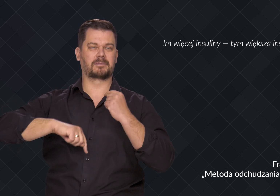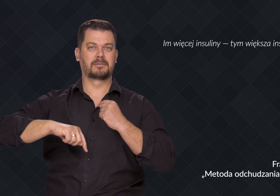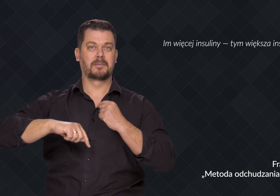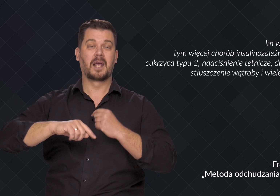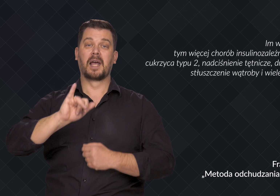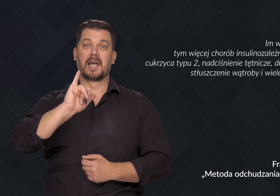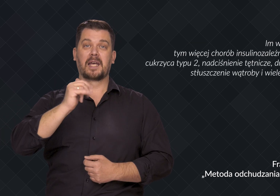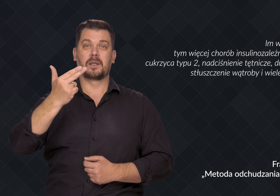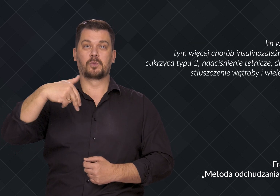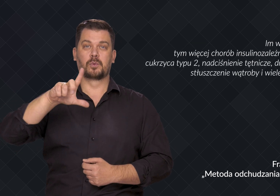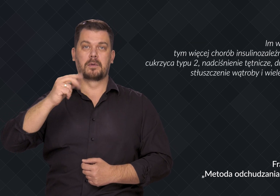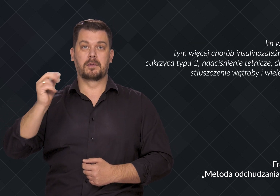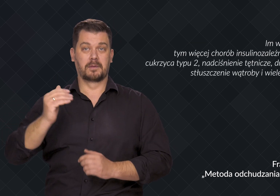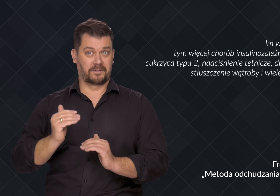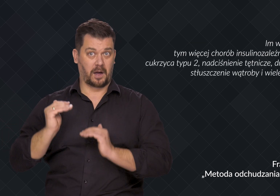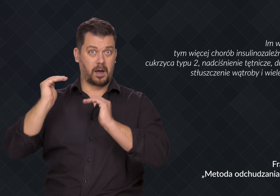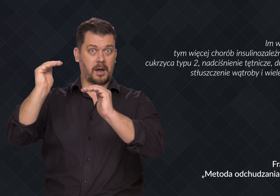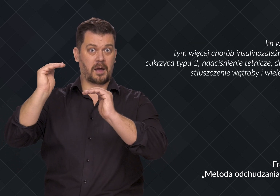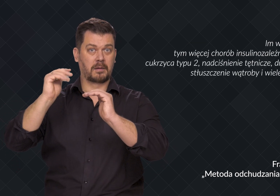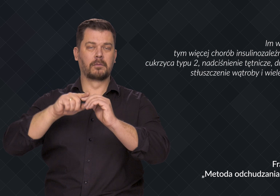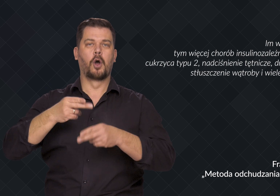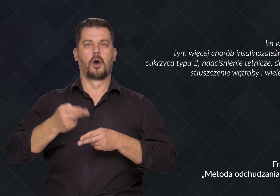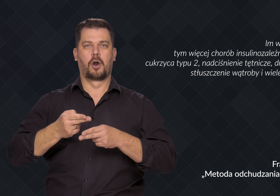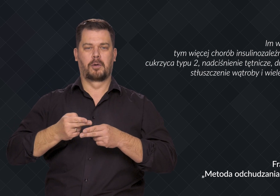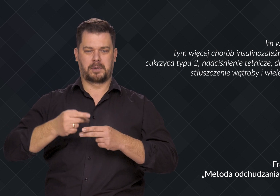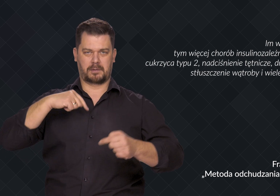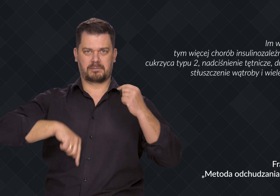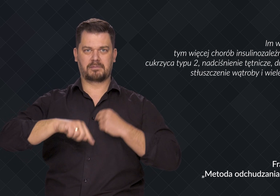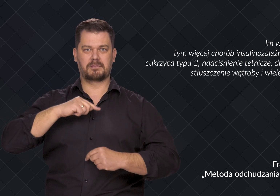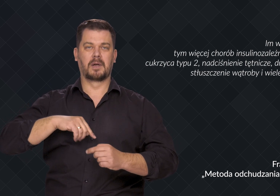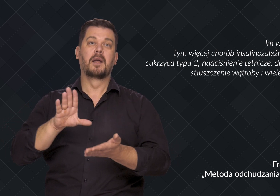The more insulin, the more insulin-dependent diseases,